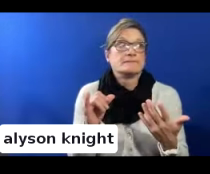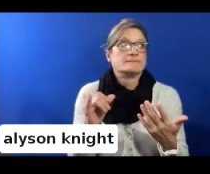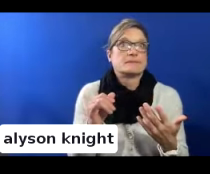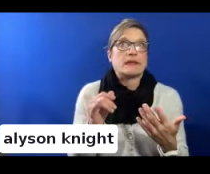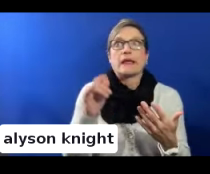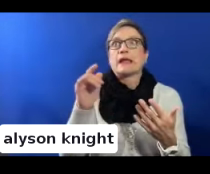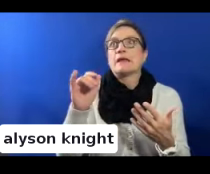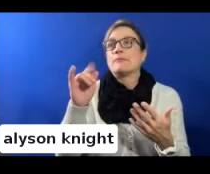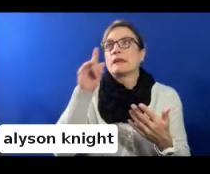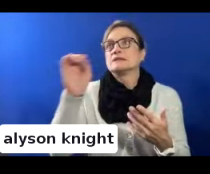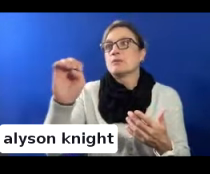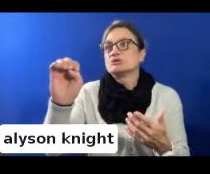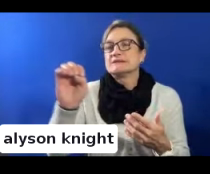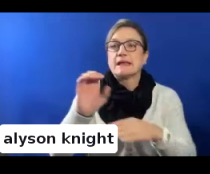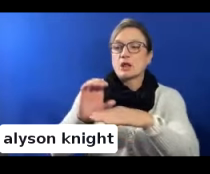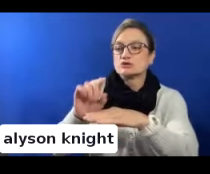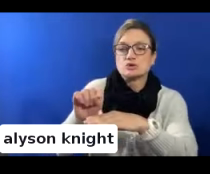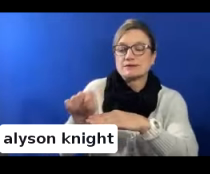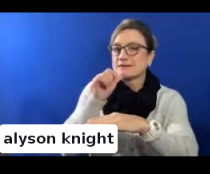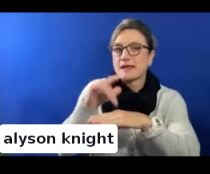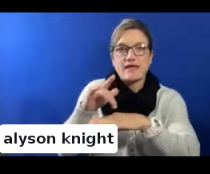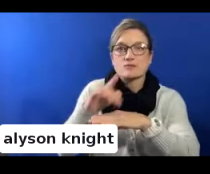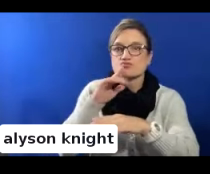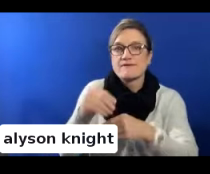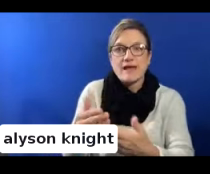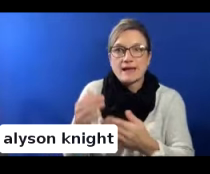consultant is no longer available to provide exercise instructions.